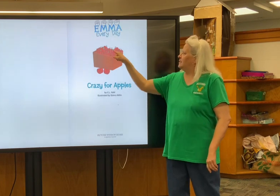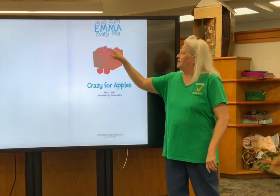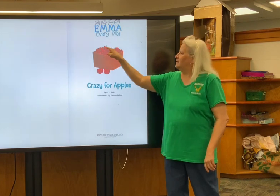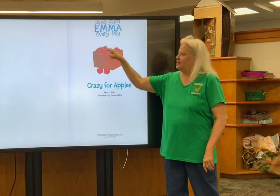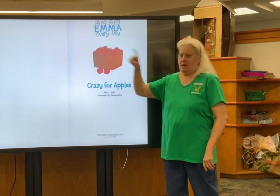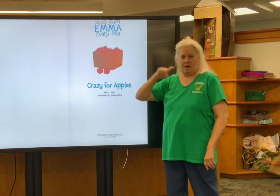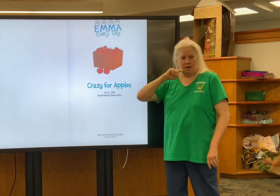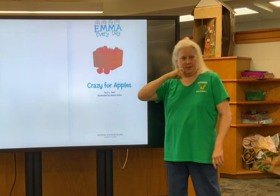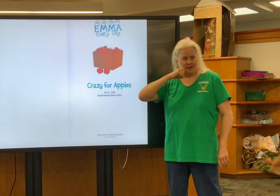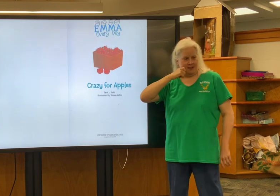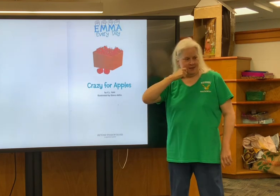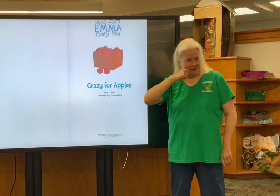See the apples in the crate here?